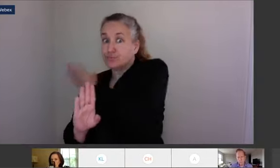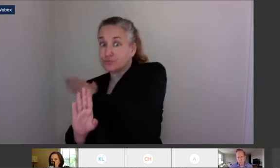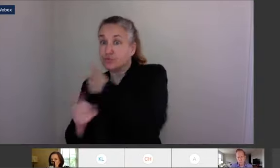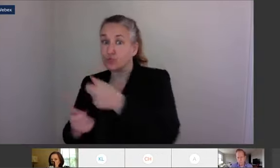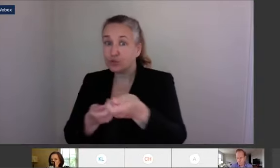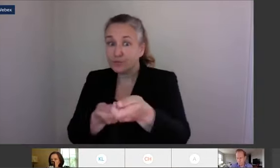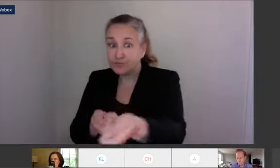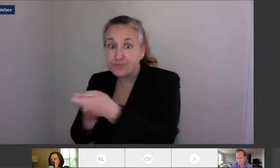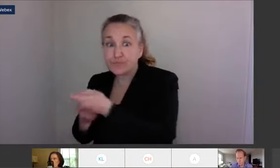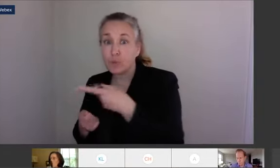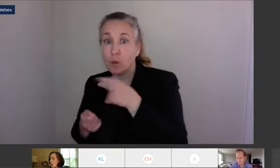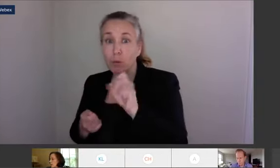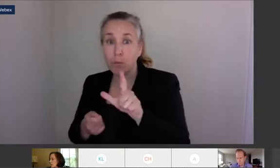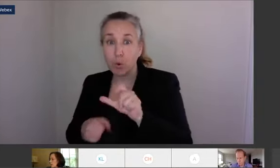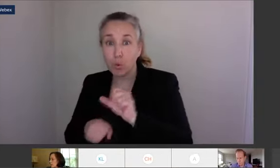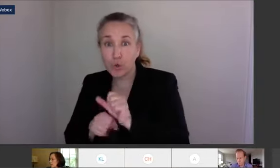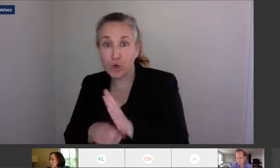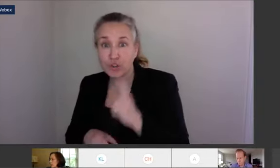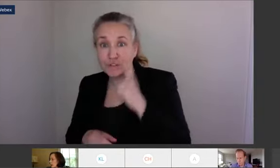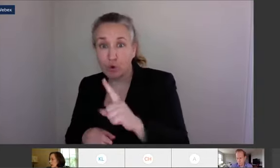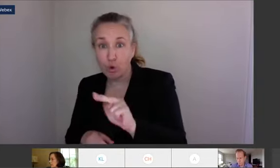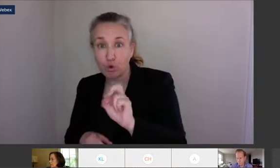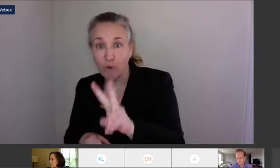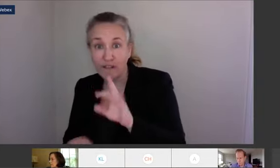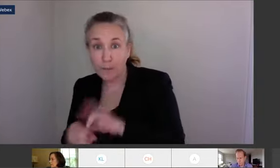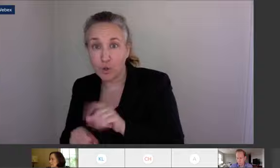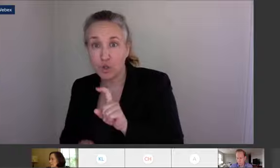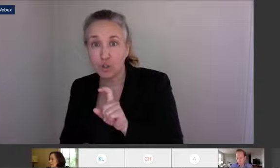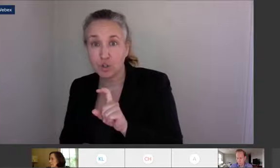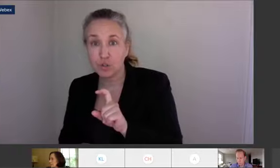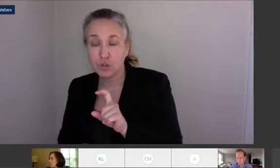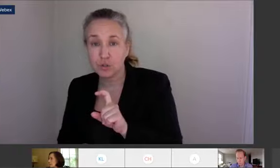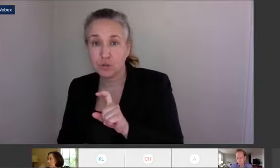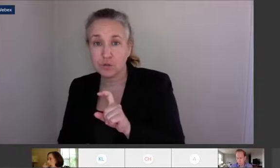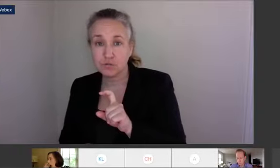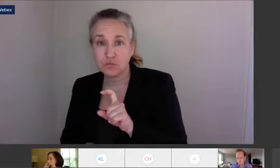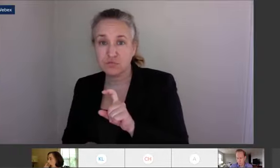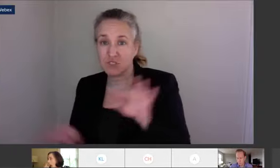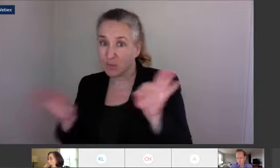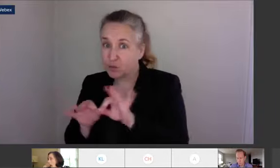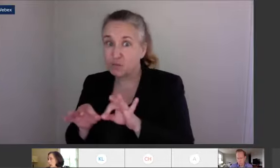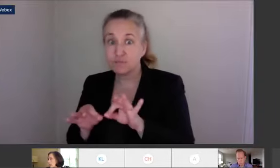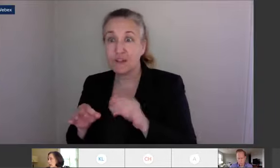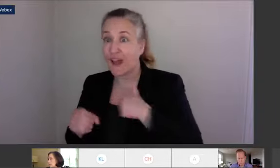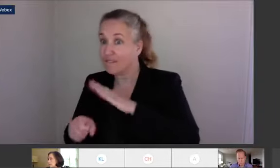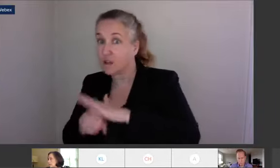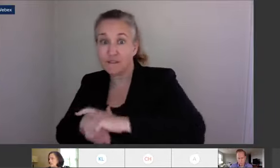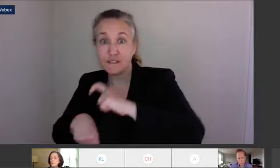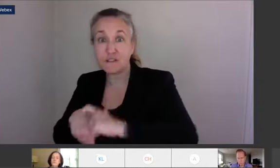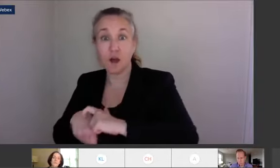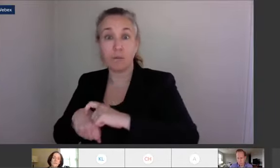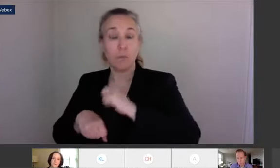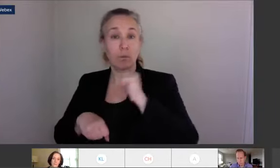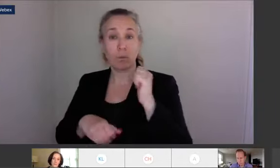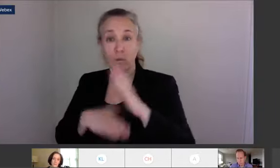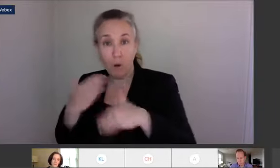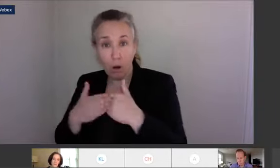up for the November election in time so that all polling places can be open for